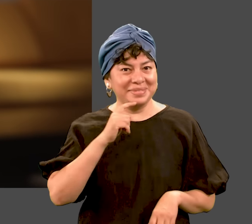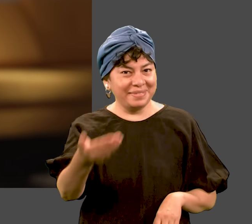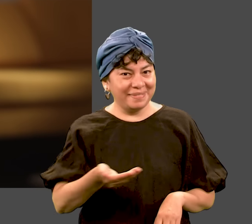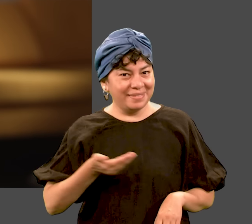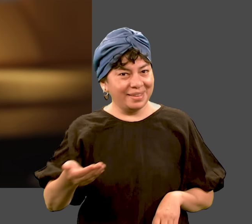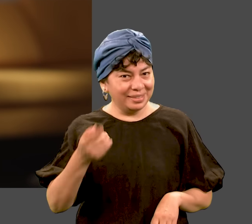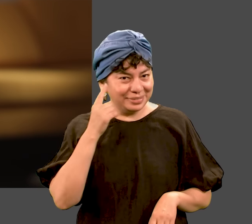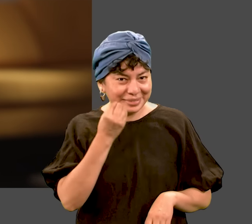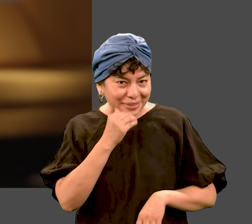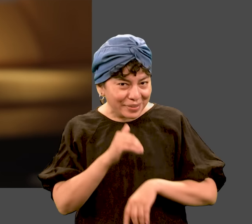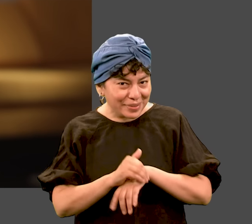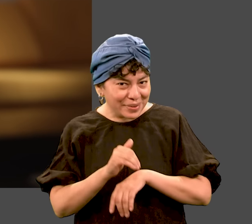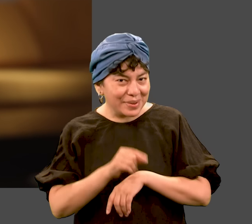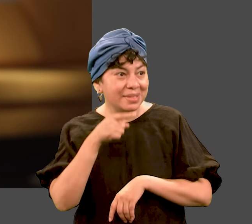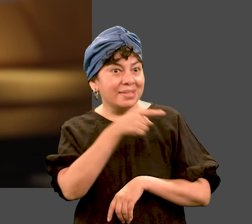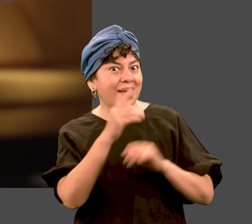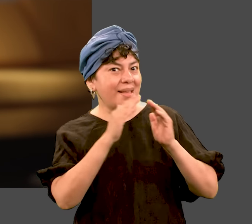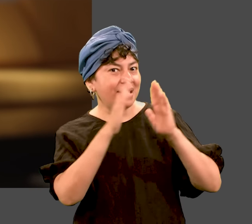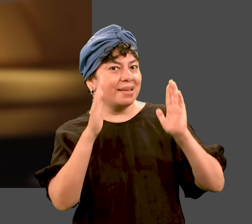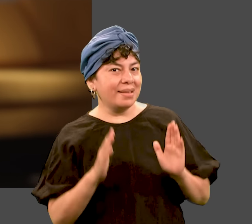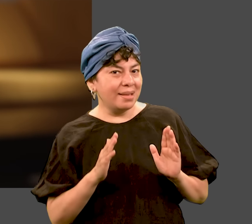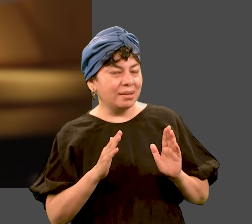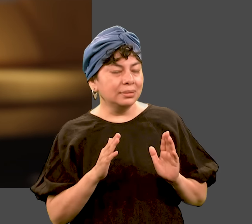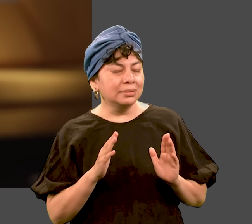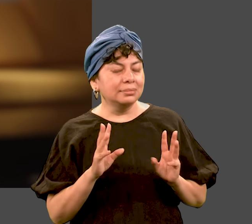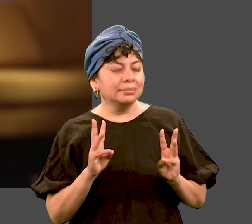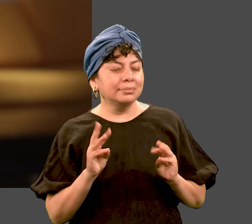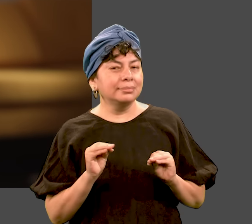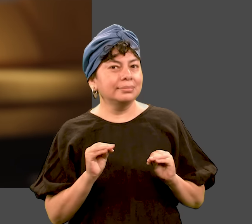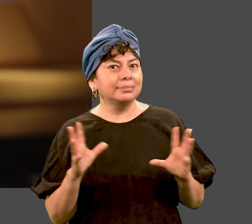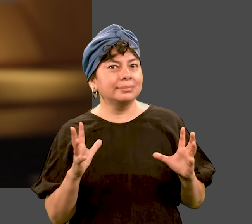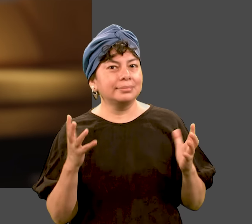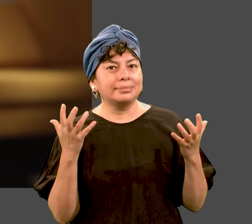the Protactile (or PT) house was a profound experience for me.